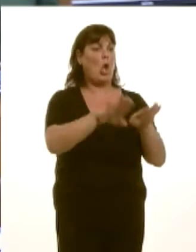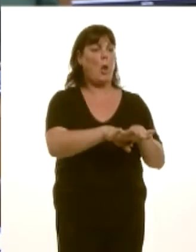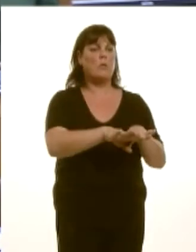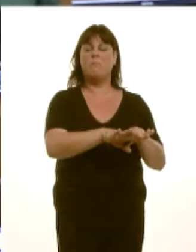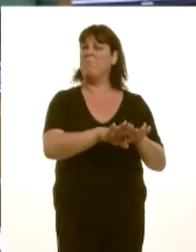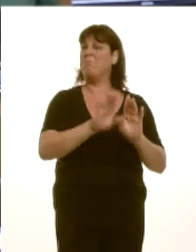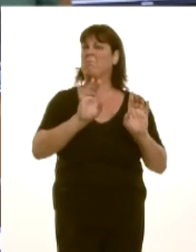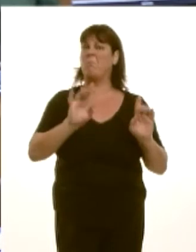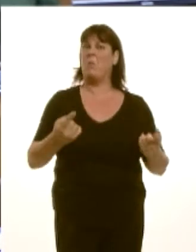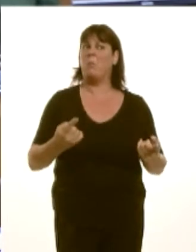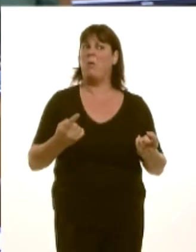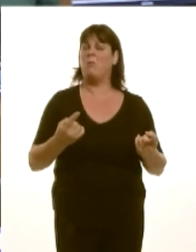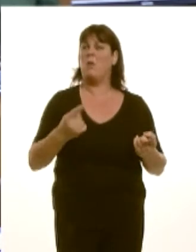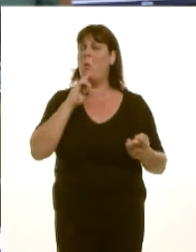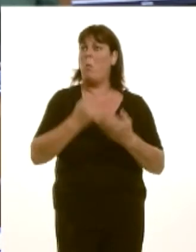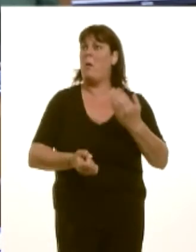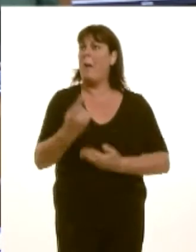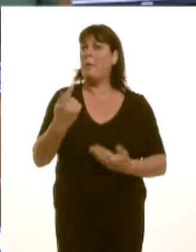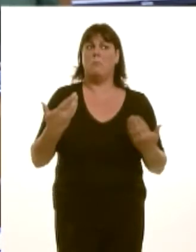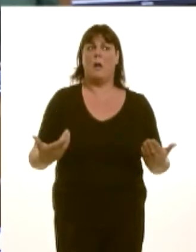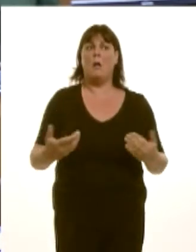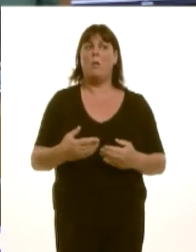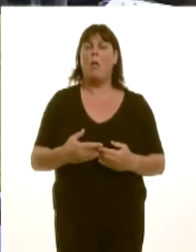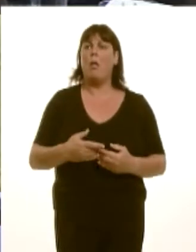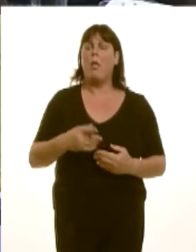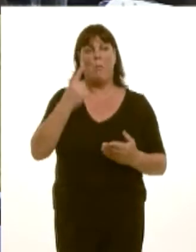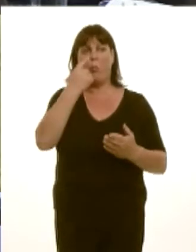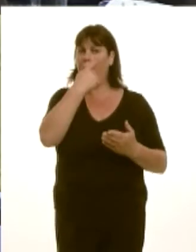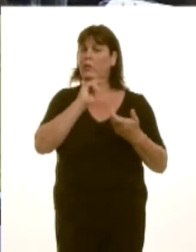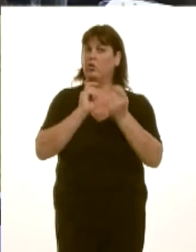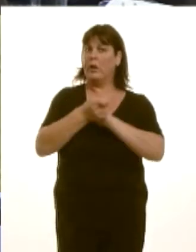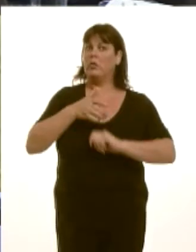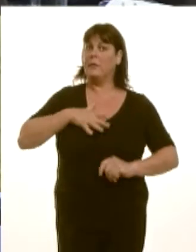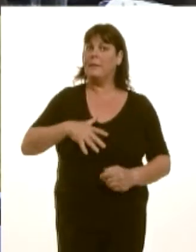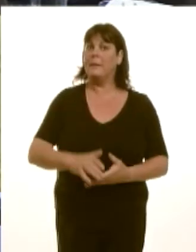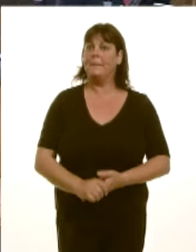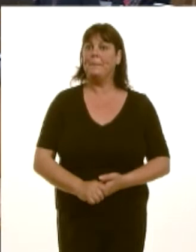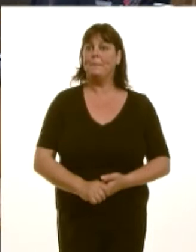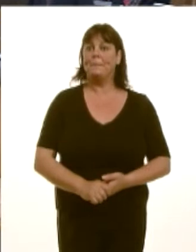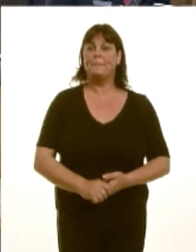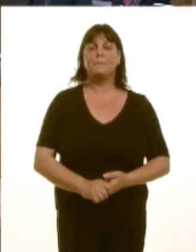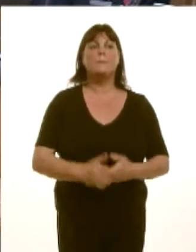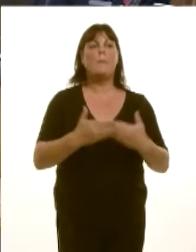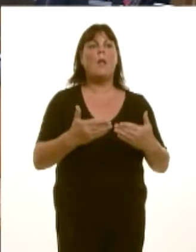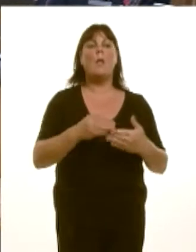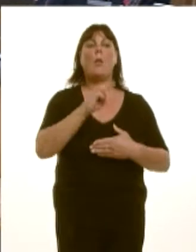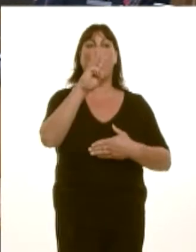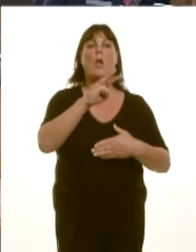That cannot be right in the twenty-first century, and it shows why there needs to be change. Y Llywydd / The Presiding Officer: We now move to the leader of the Welsh Liberal Democrats, Kirsty Williams.